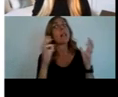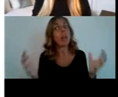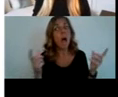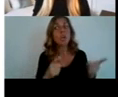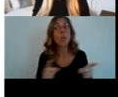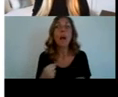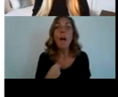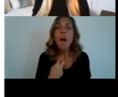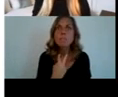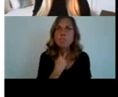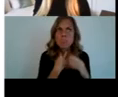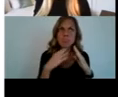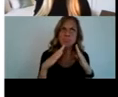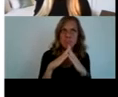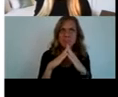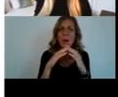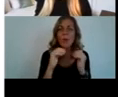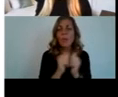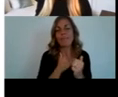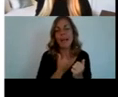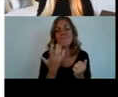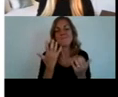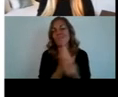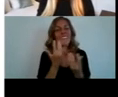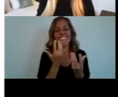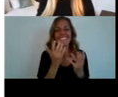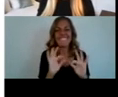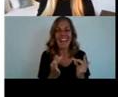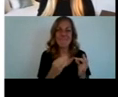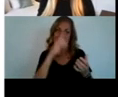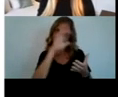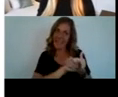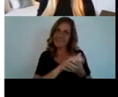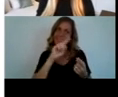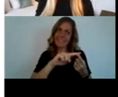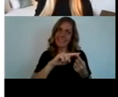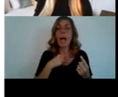in this bunker with my beautiful family. My husband and my two babies. I have two little